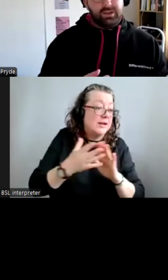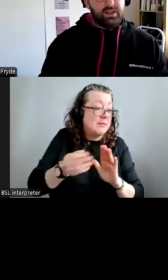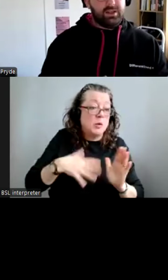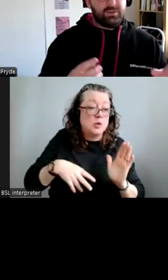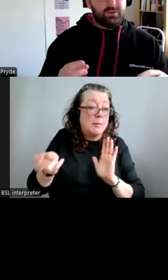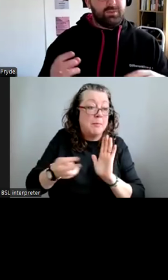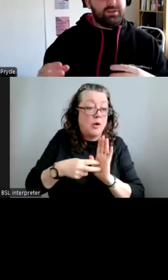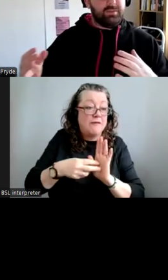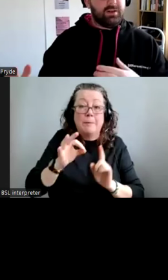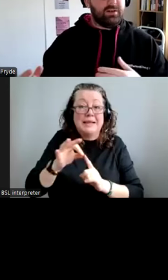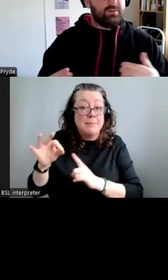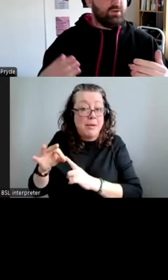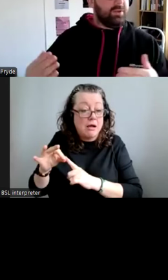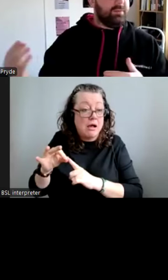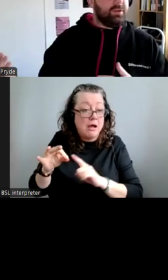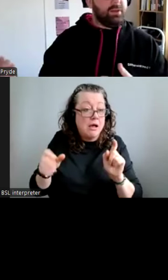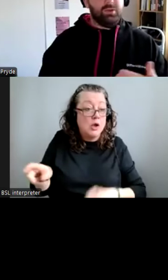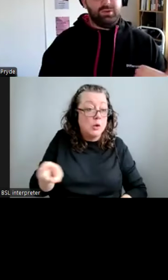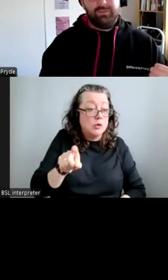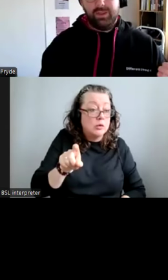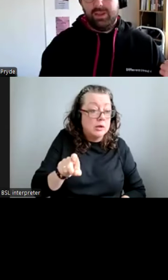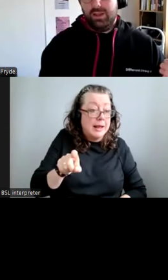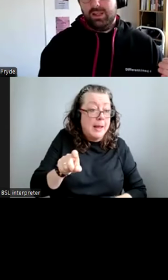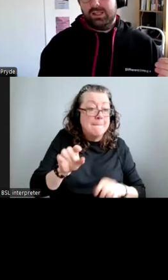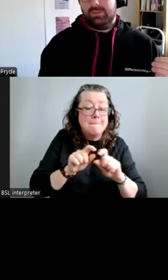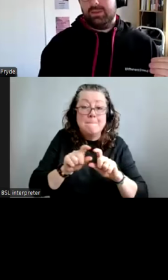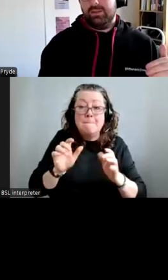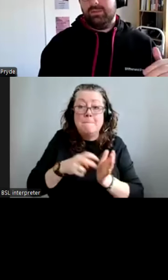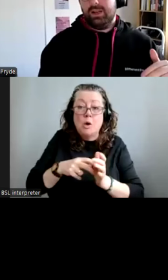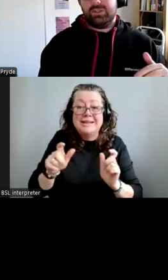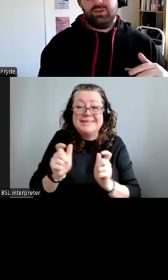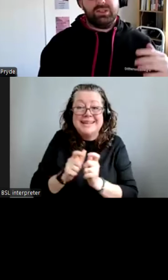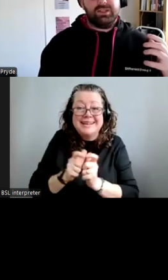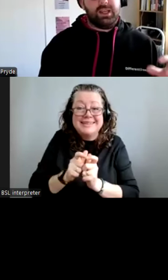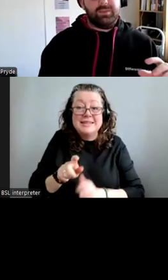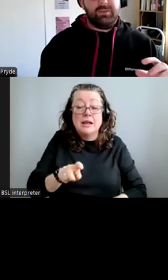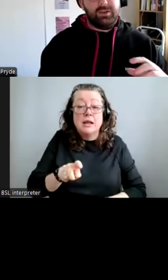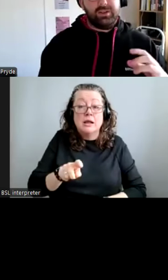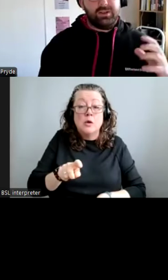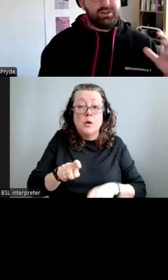book tickets for Peter Parker open booking model type thing. I'm just cautious of time, so I'm not going to turn